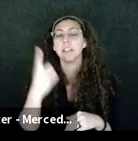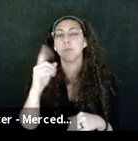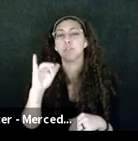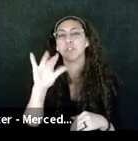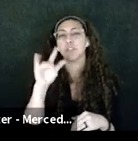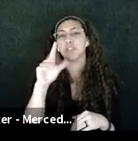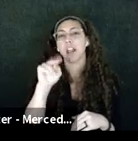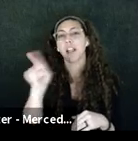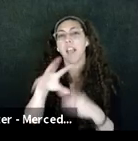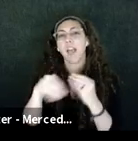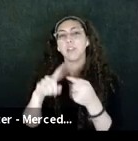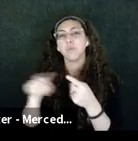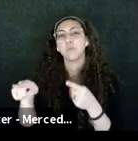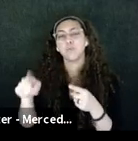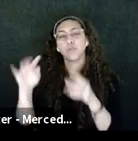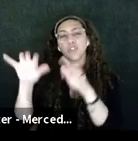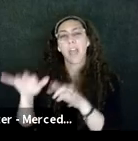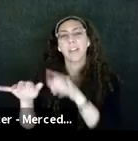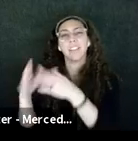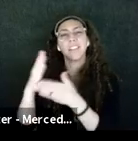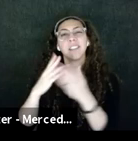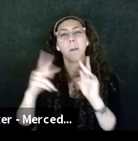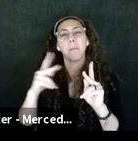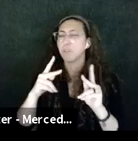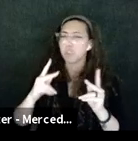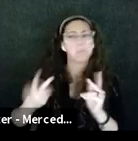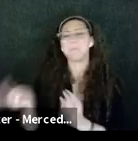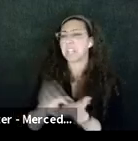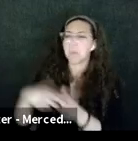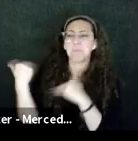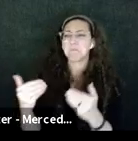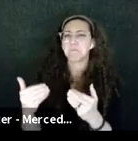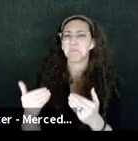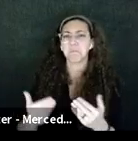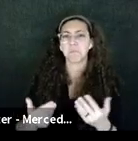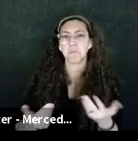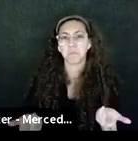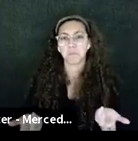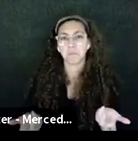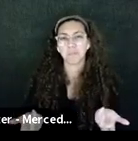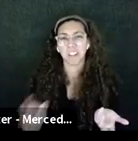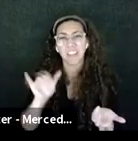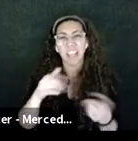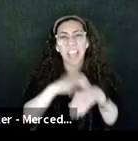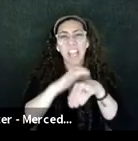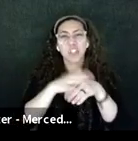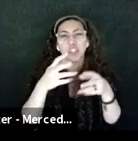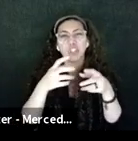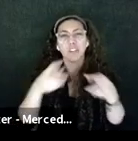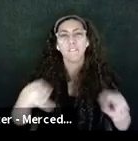Jason Williams: And that that saying about pulling ourselves up by our bootstraps, some of us don't even have bootstraps like that.